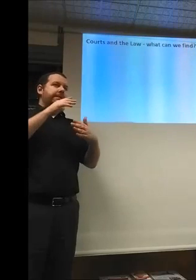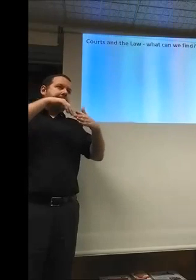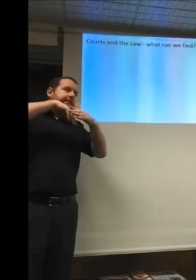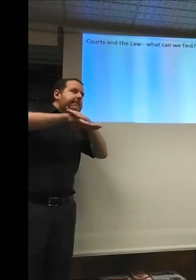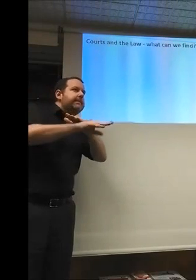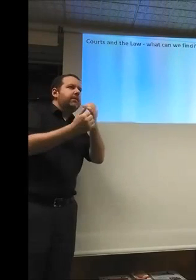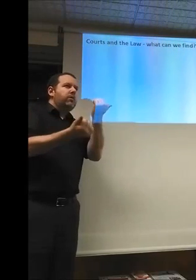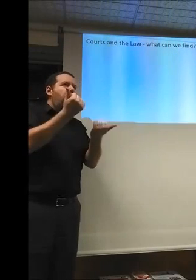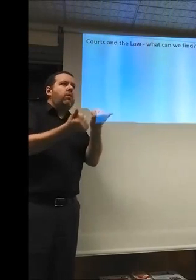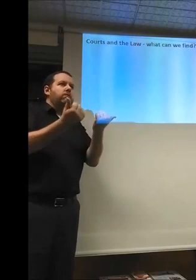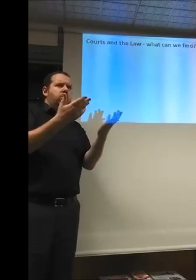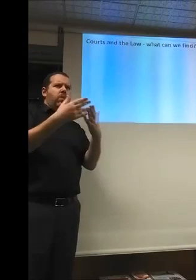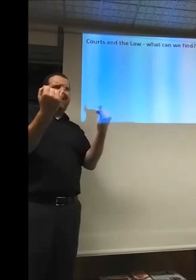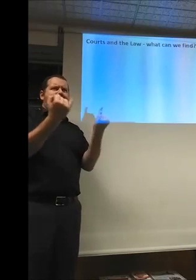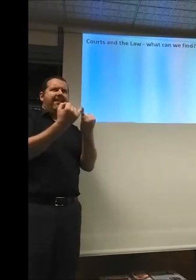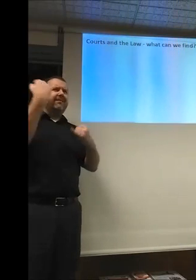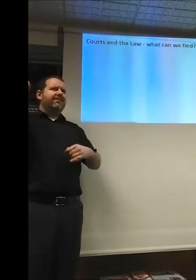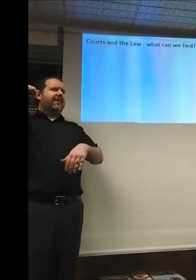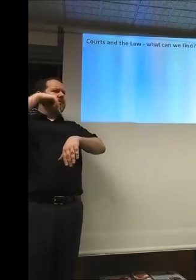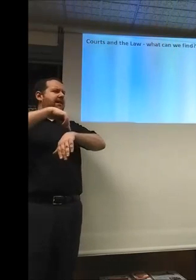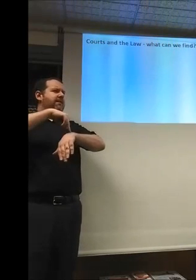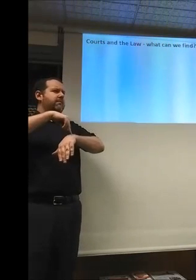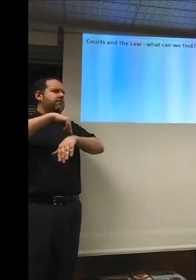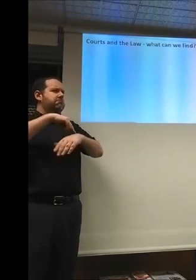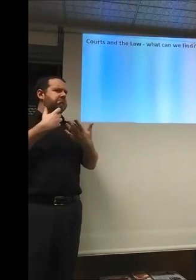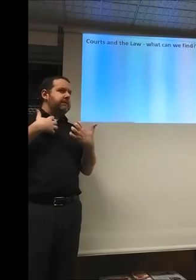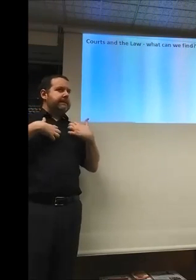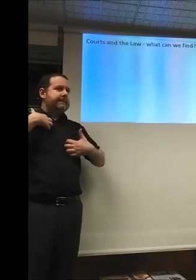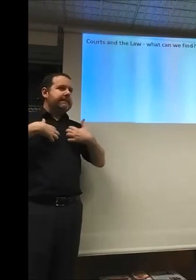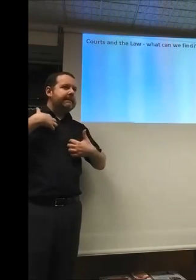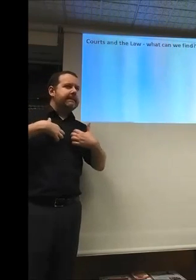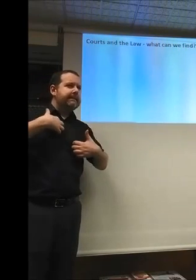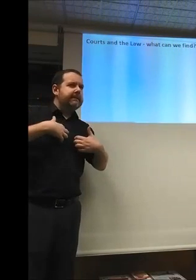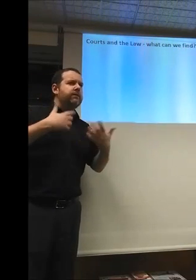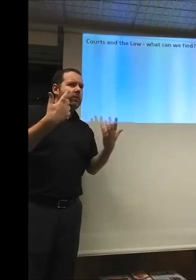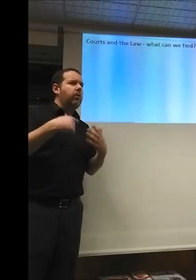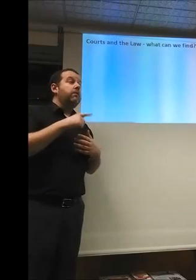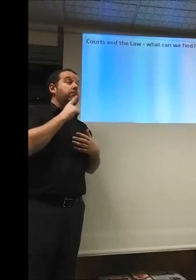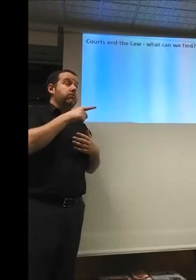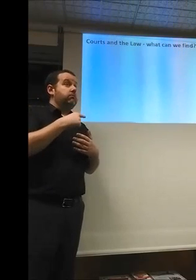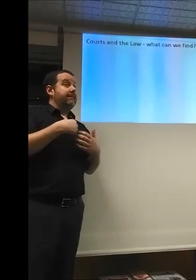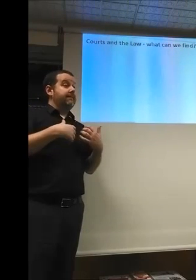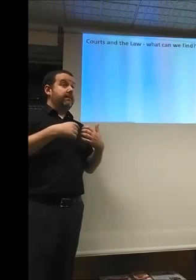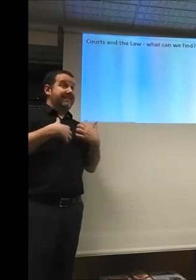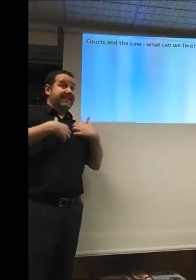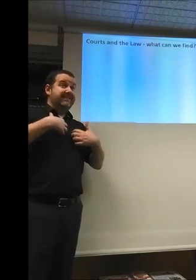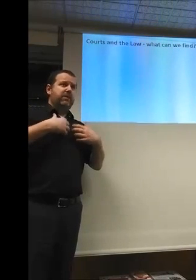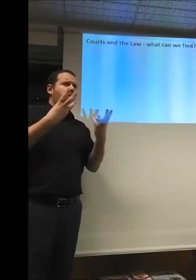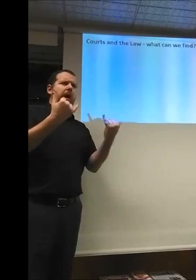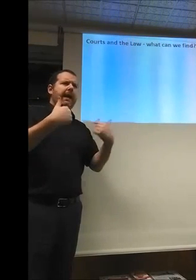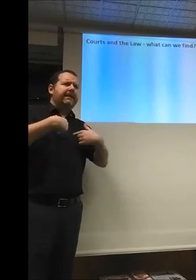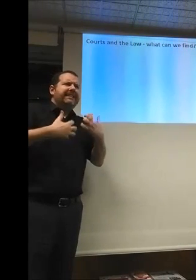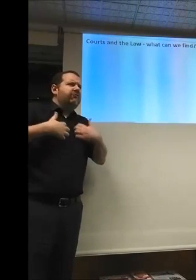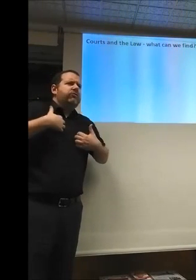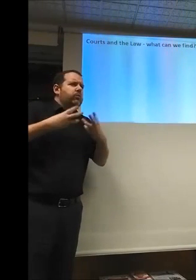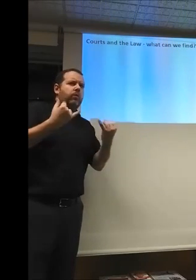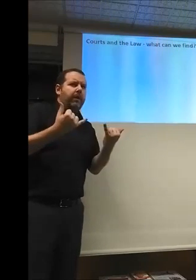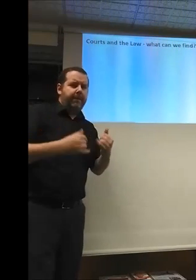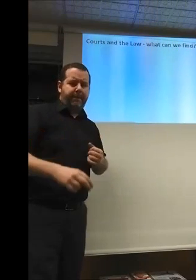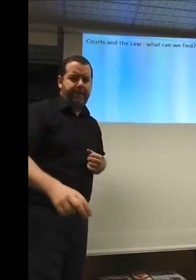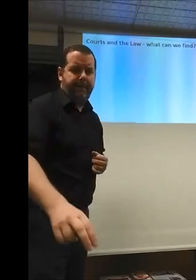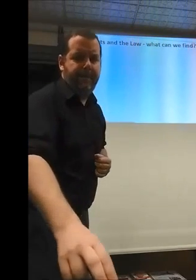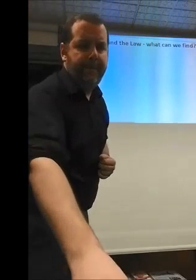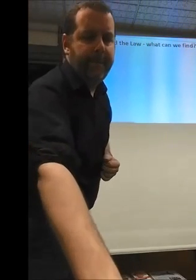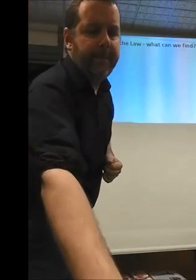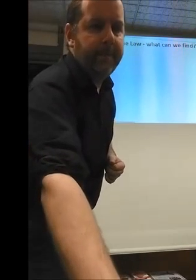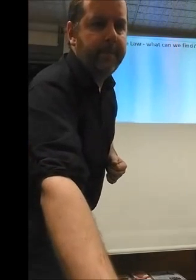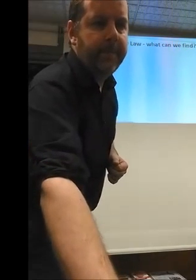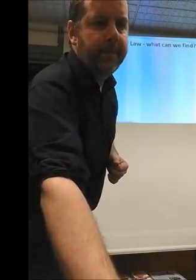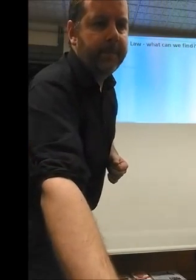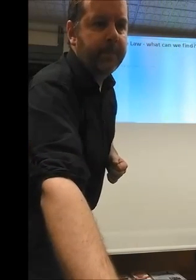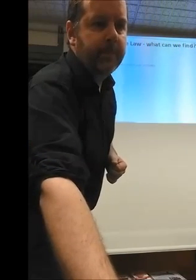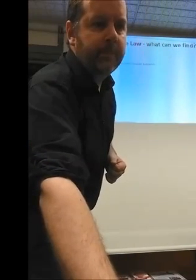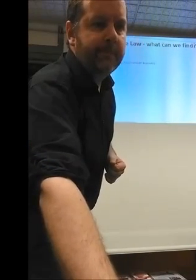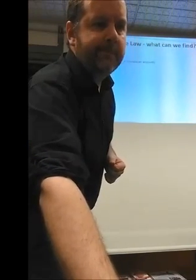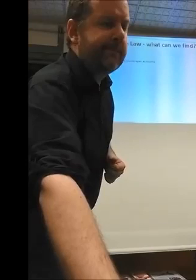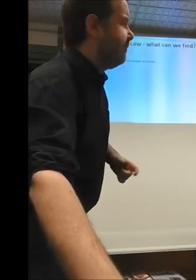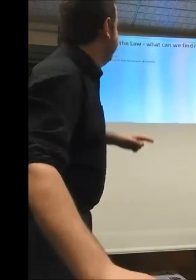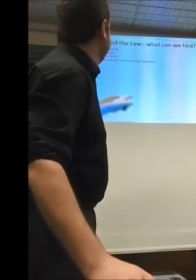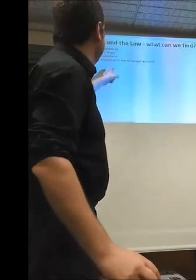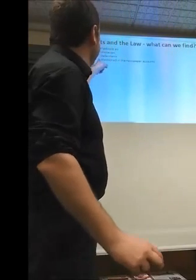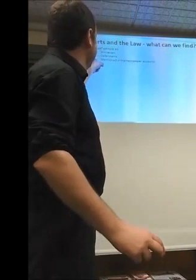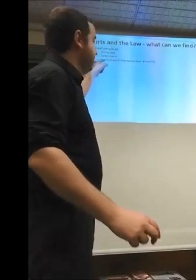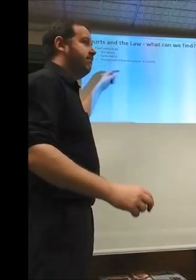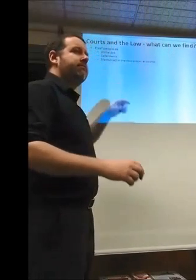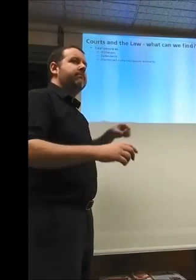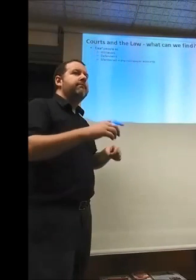So I really focus on what its like for Deaf people in courts, that’s my main interest.